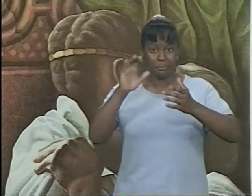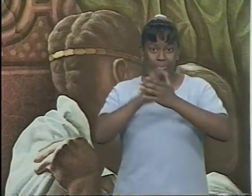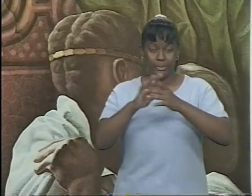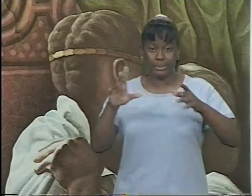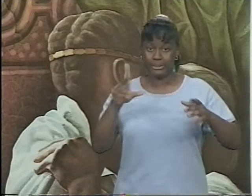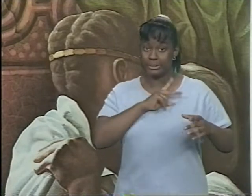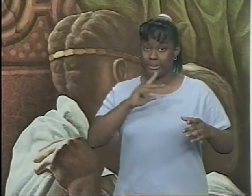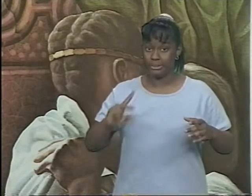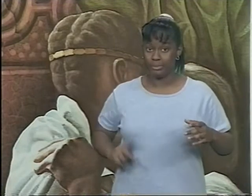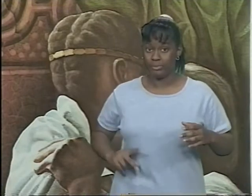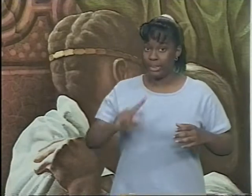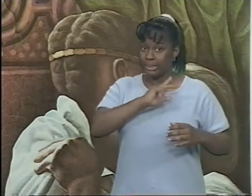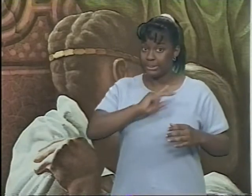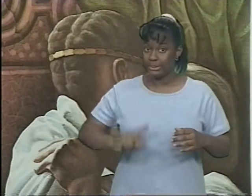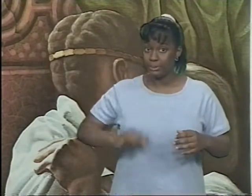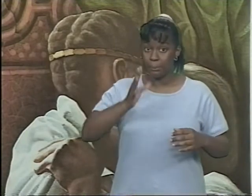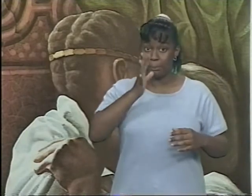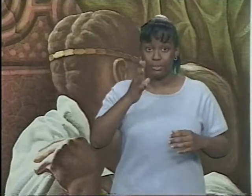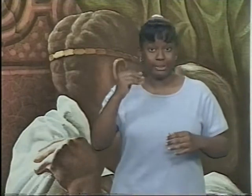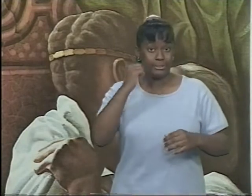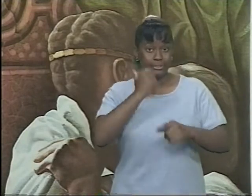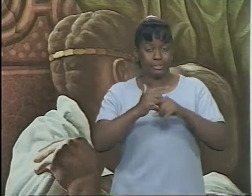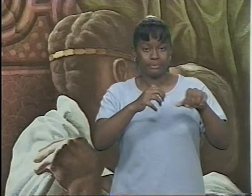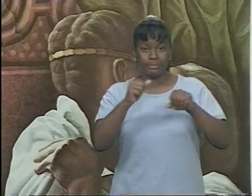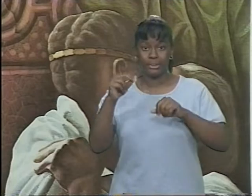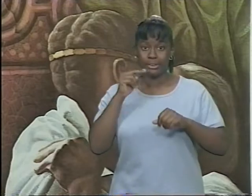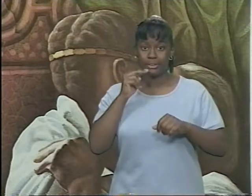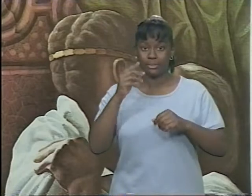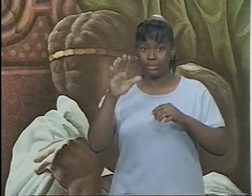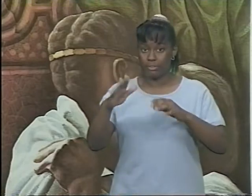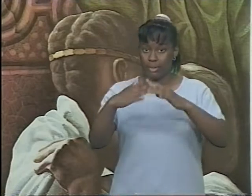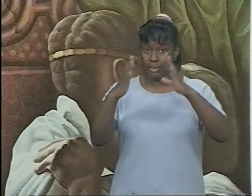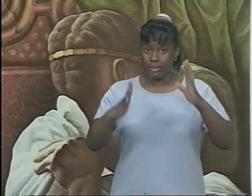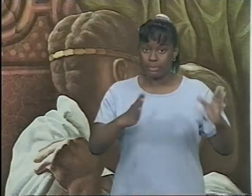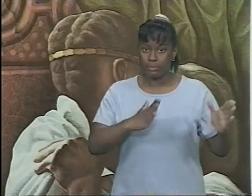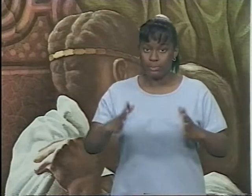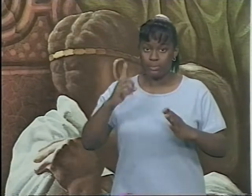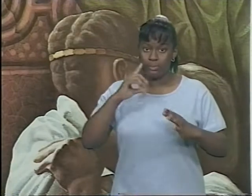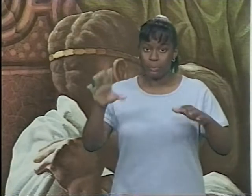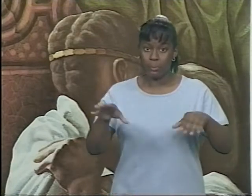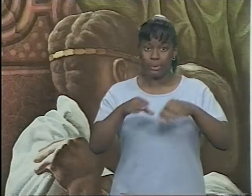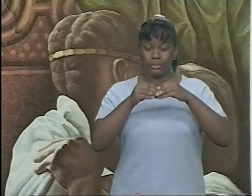And so it was that, a long time ago, Nyasha agreed to be married.